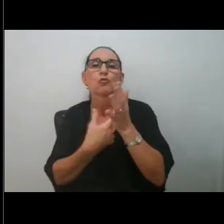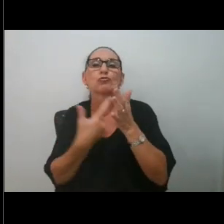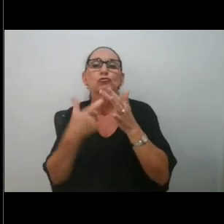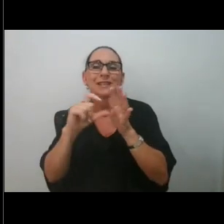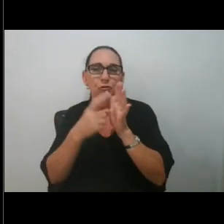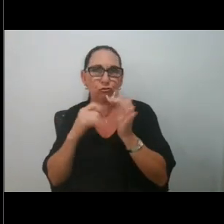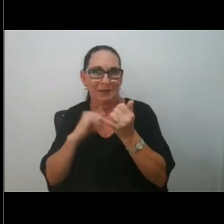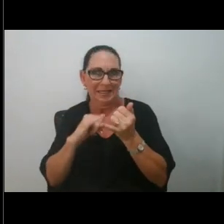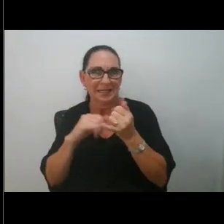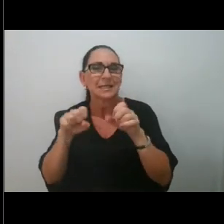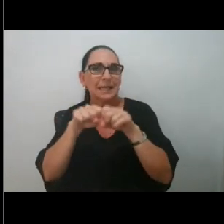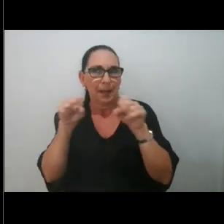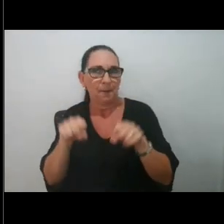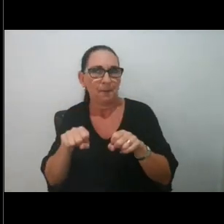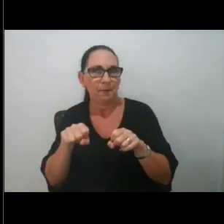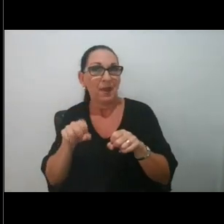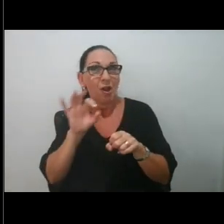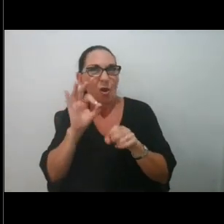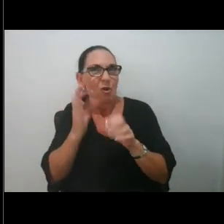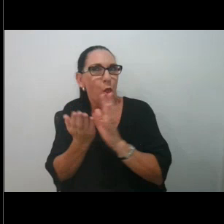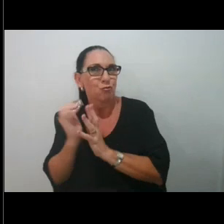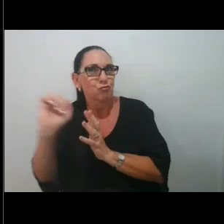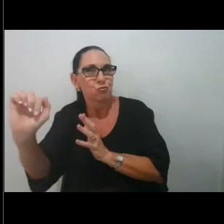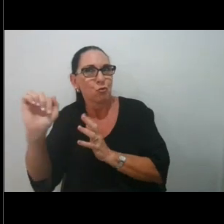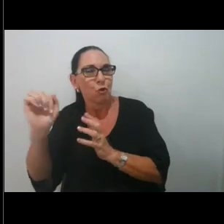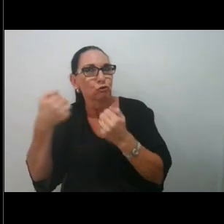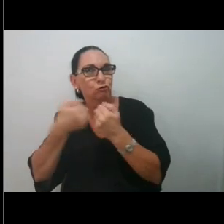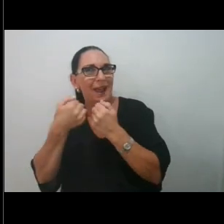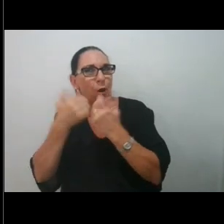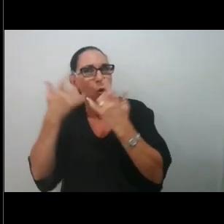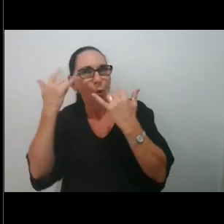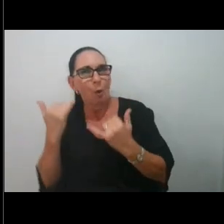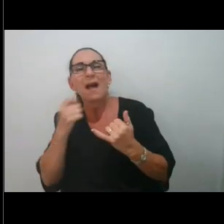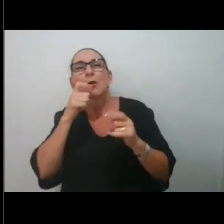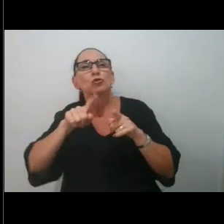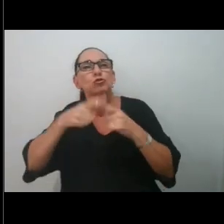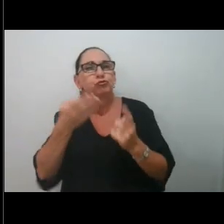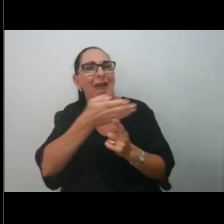court but of course through the alternative avenue but again it's just part of the um um